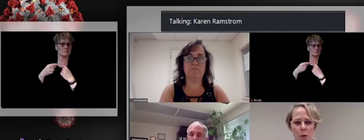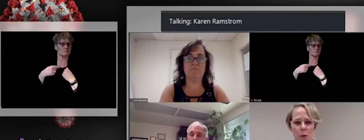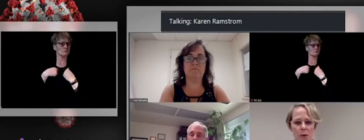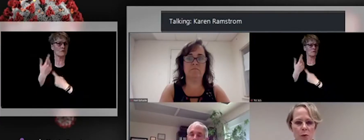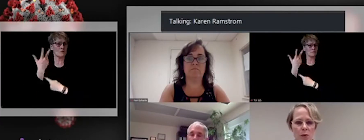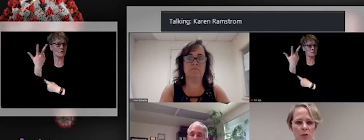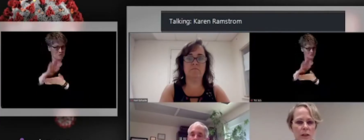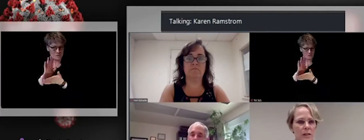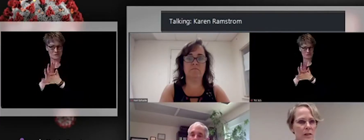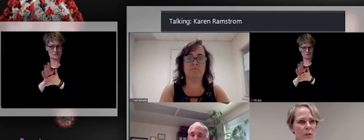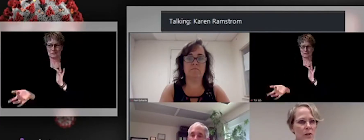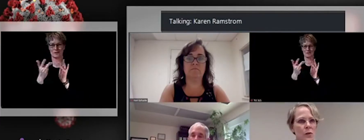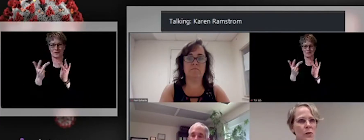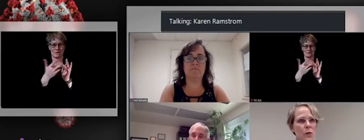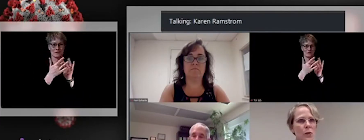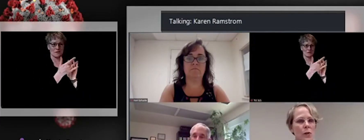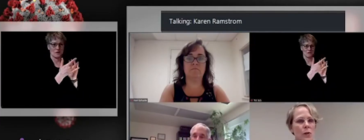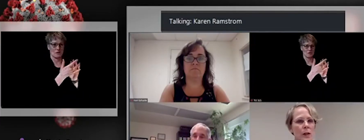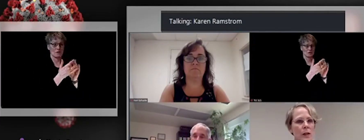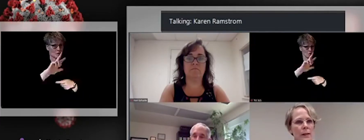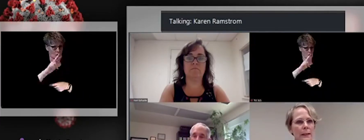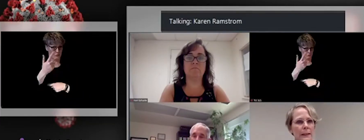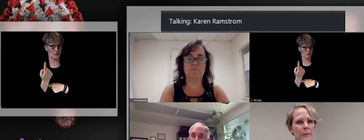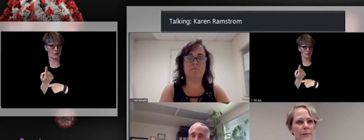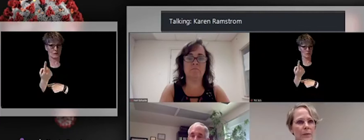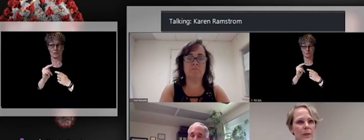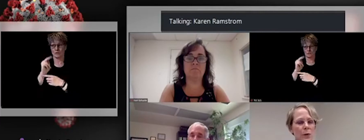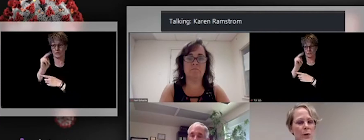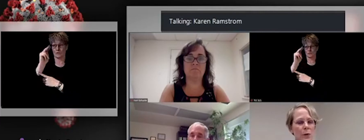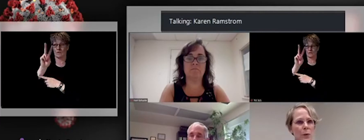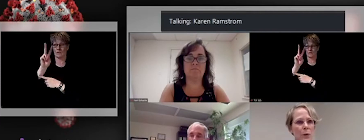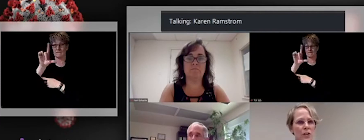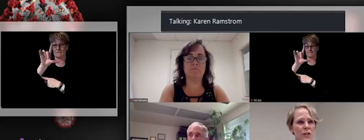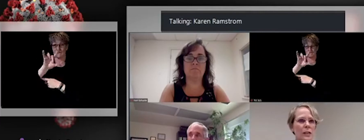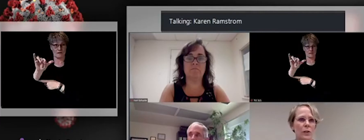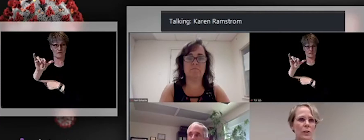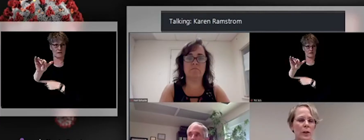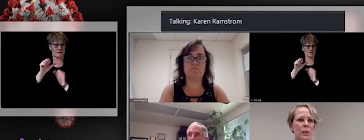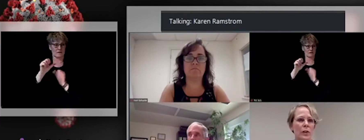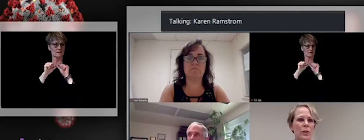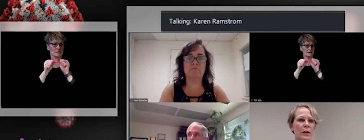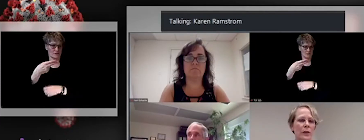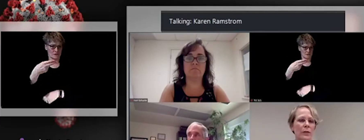school was the North Valley continuation high school. Just to let you all know kind of what